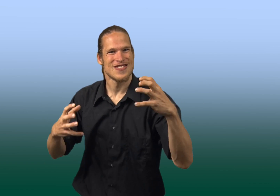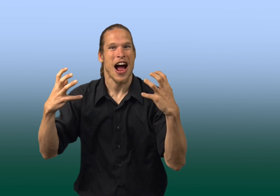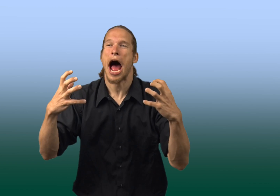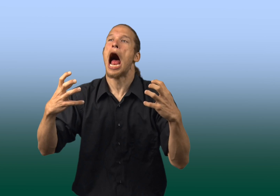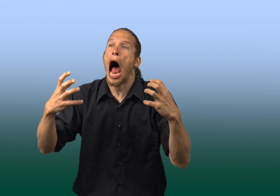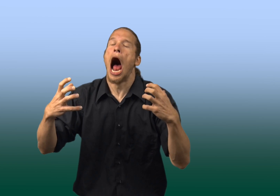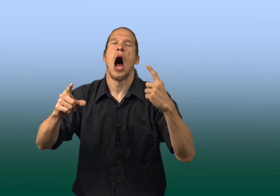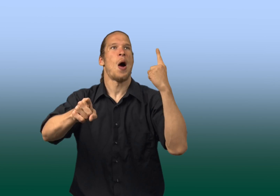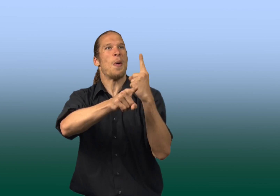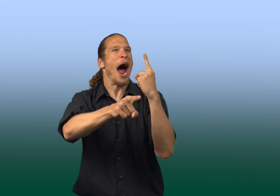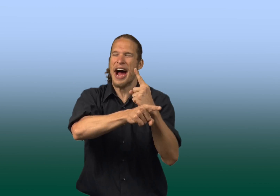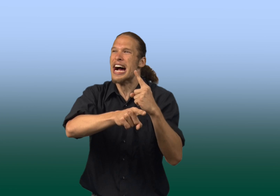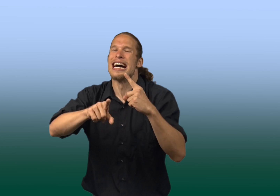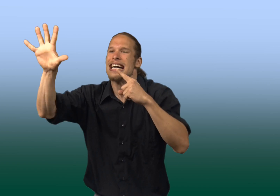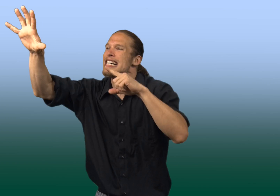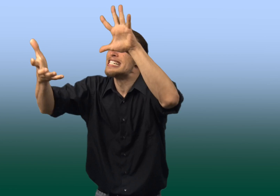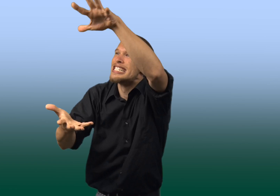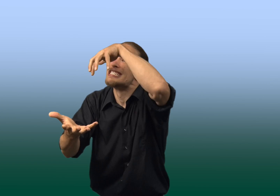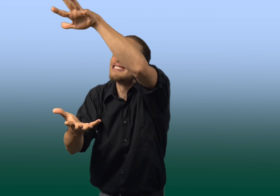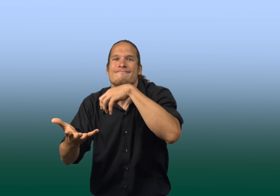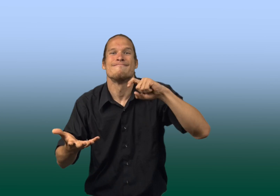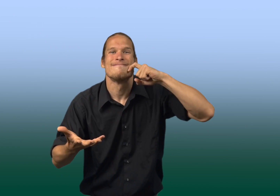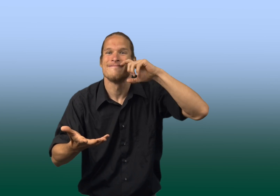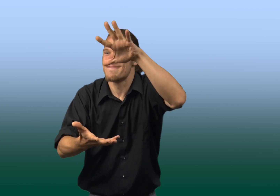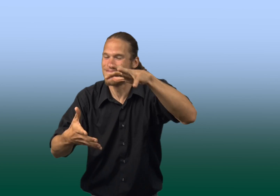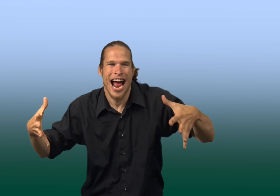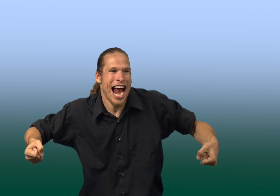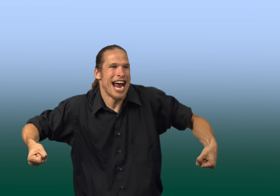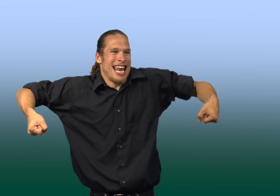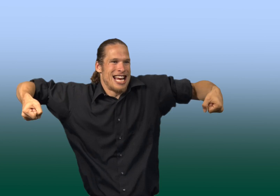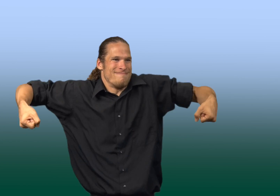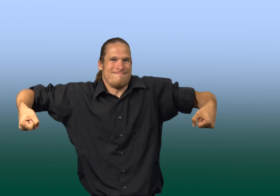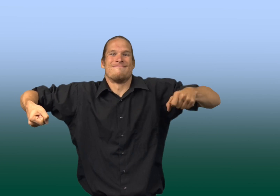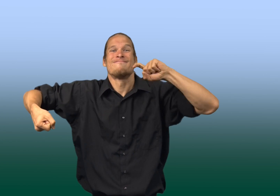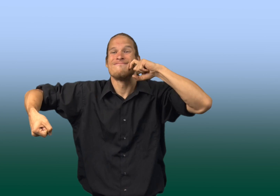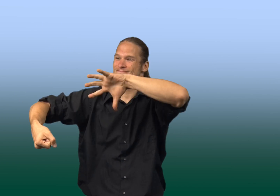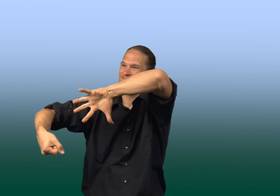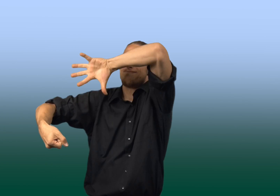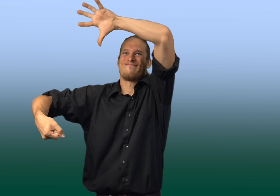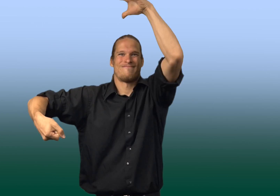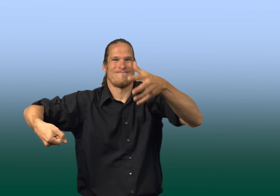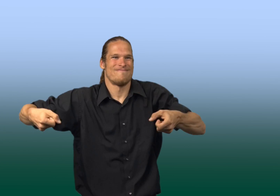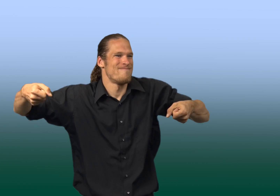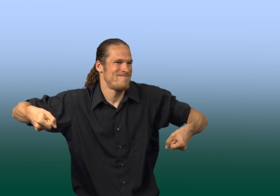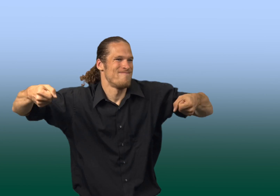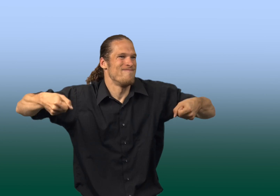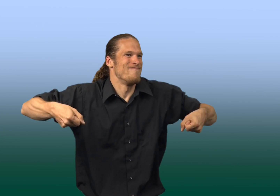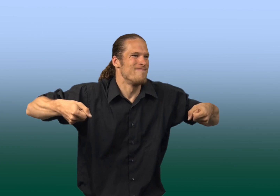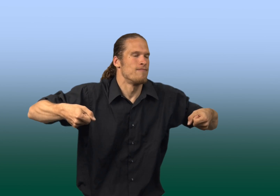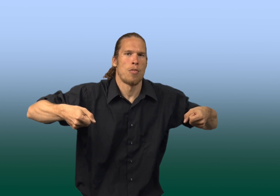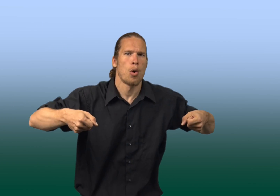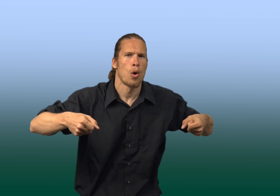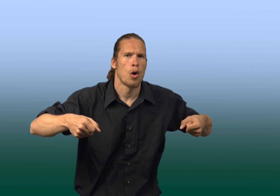I wanted to make some apple juice. That's right. And so he gathered some apples and put them in a basket and carried them.